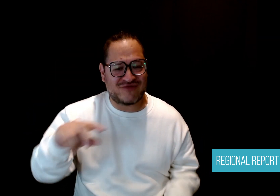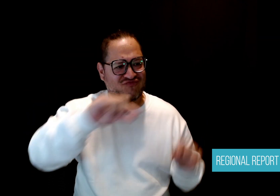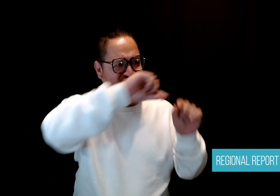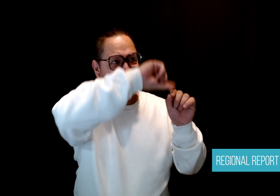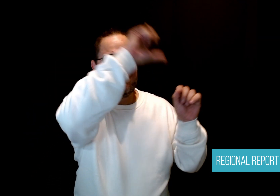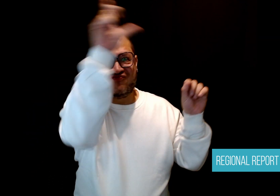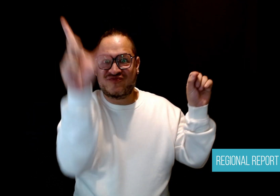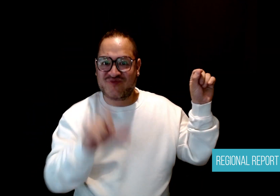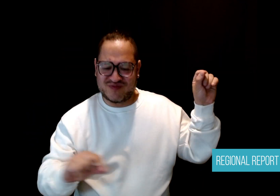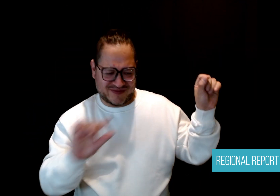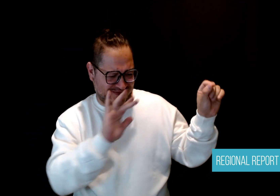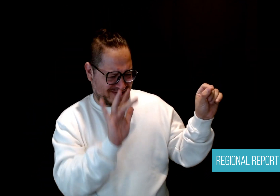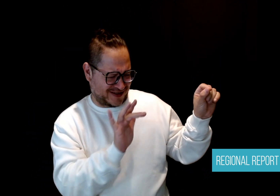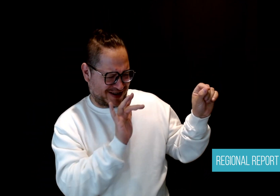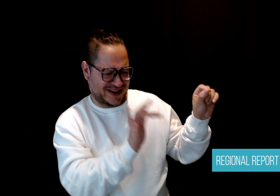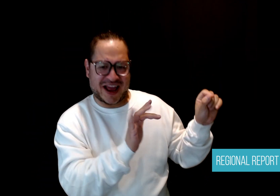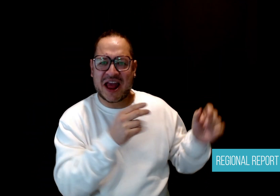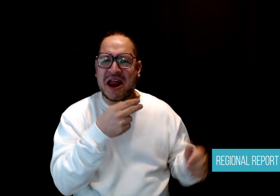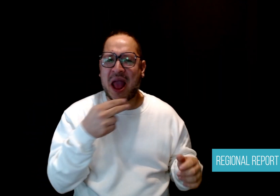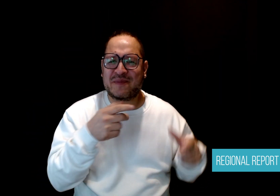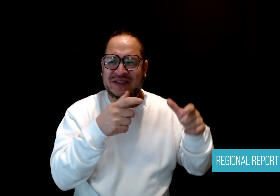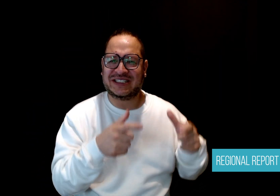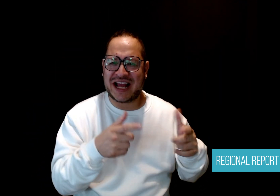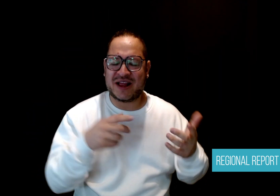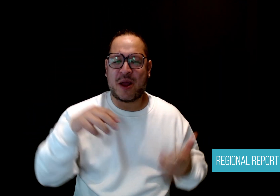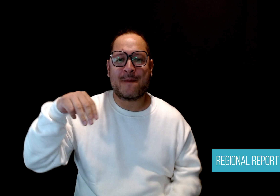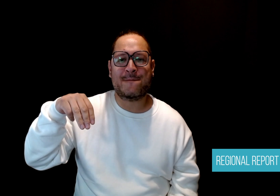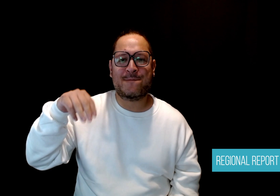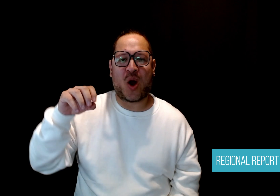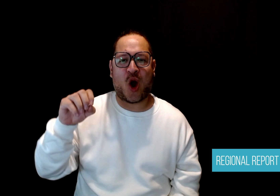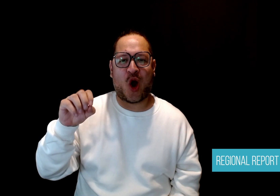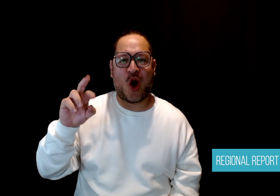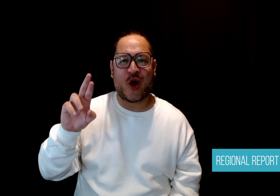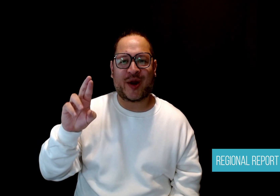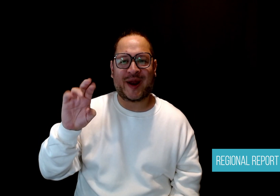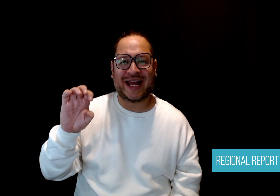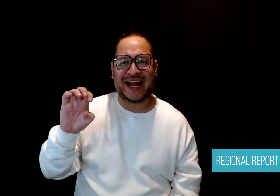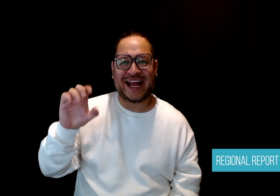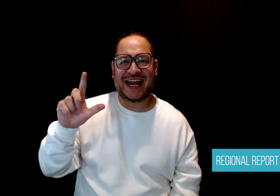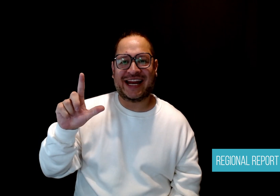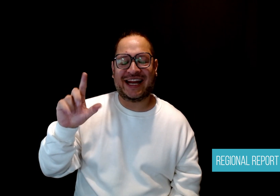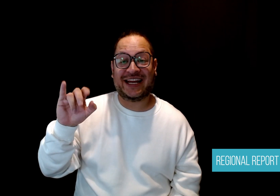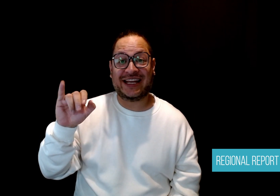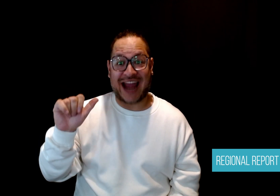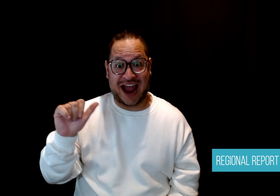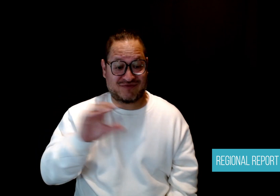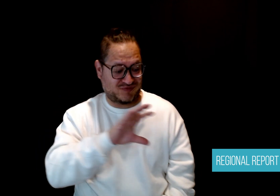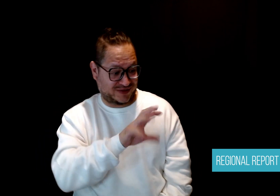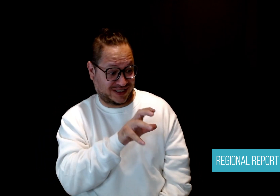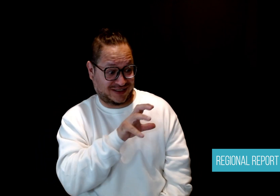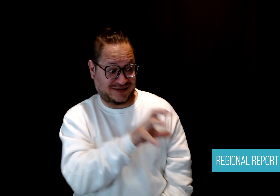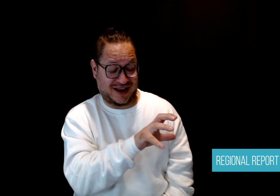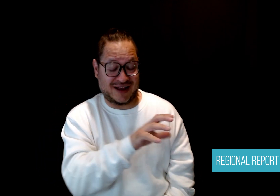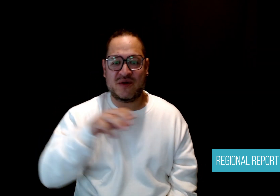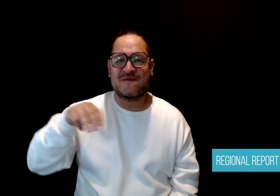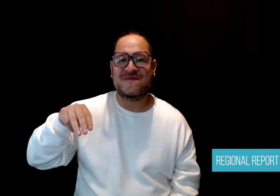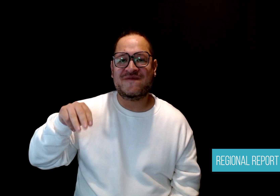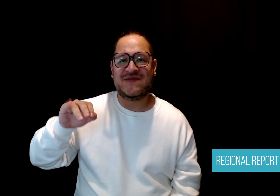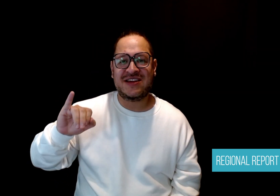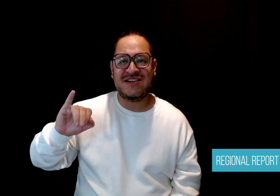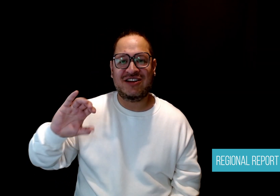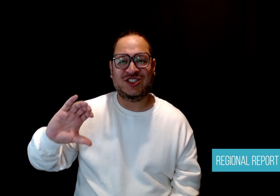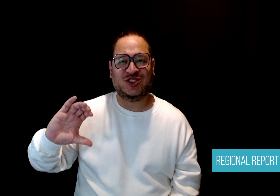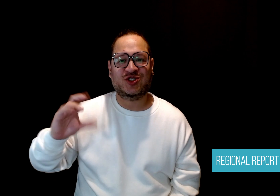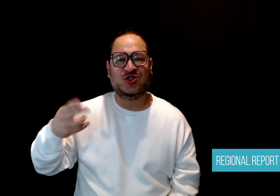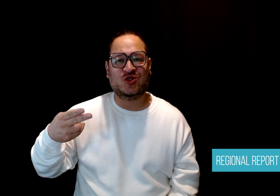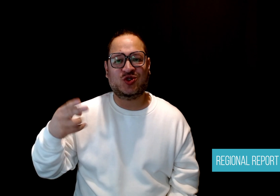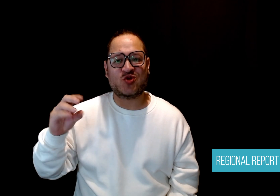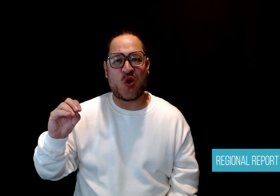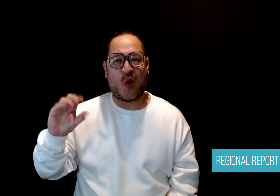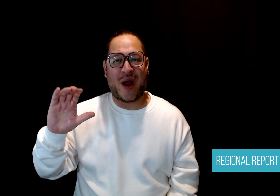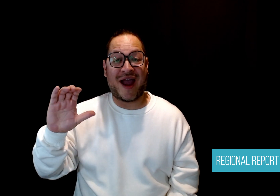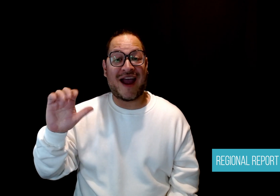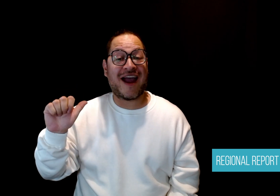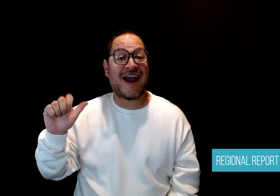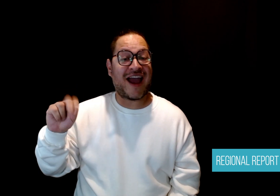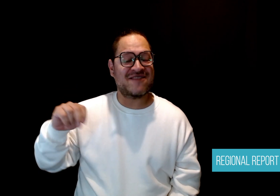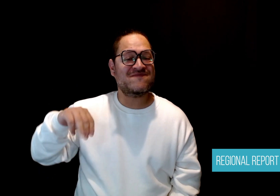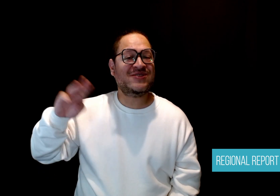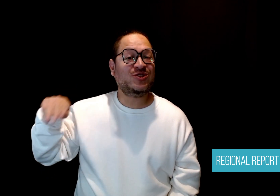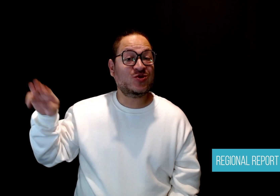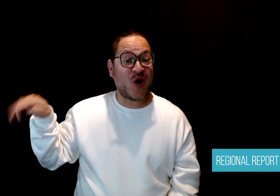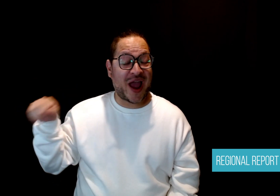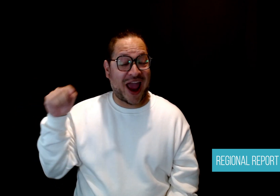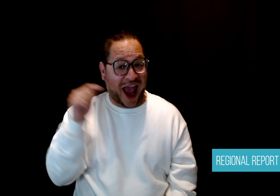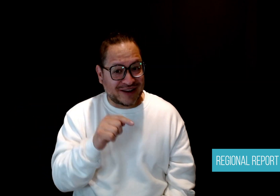who is from Mexico. He lives in Morelia, Michoacan, Mexico.